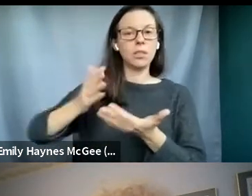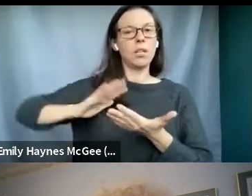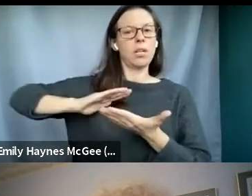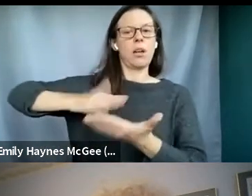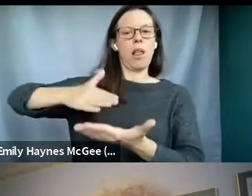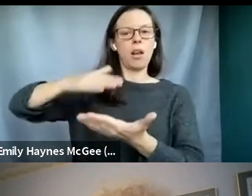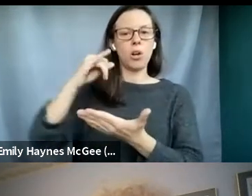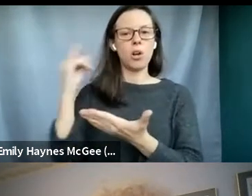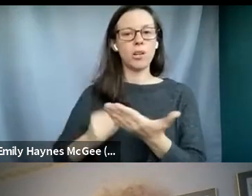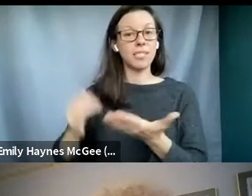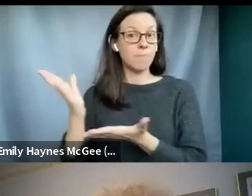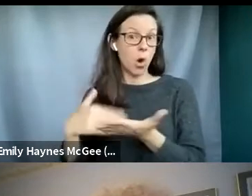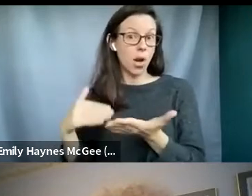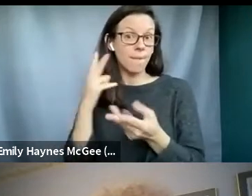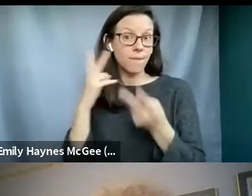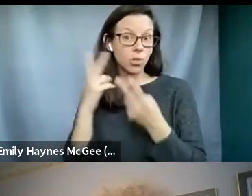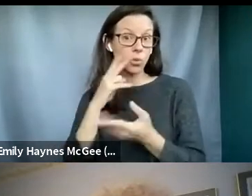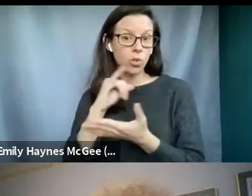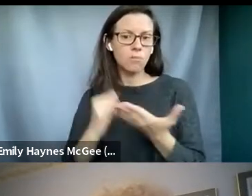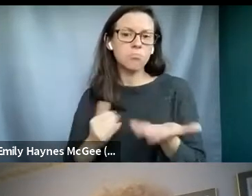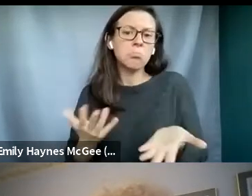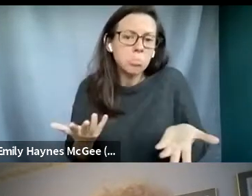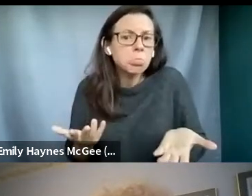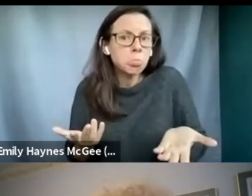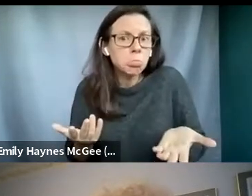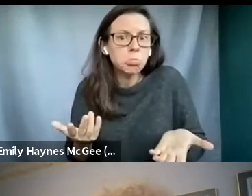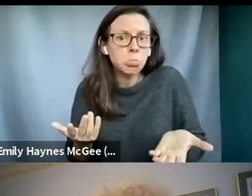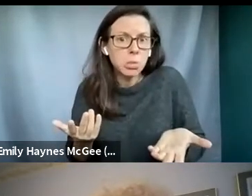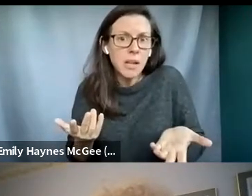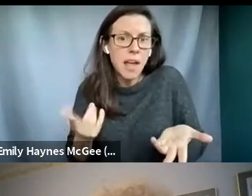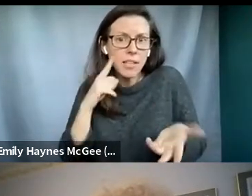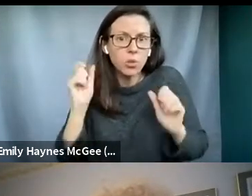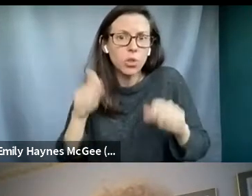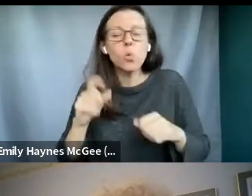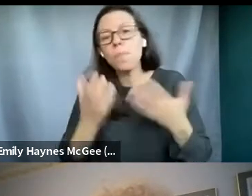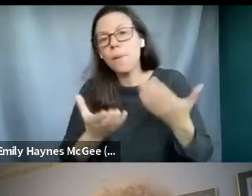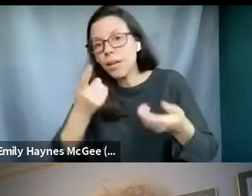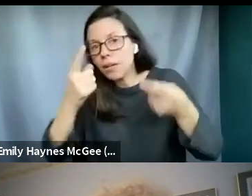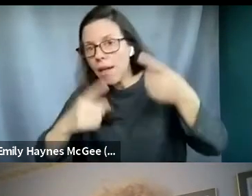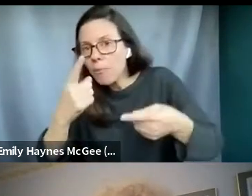arts, which I think can be done, and/or maybe collaborate with a visual artist so there